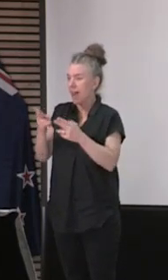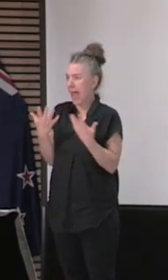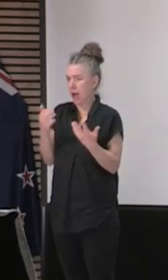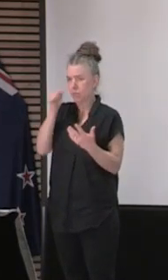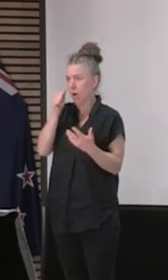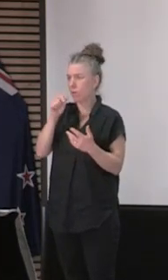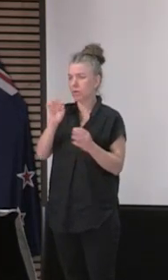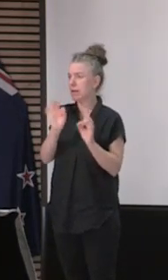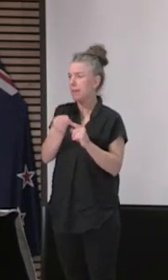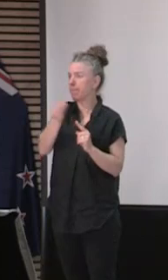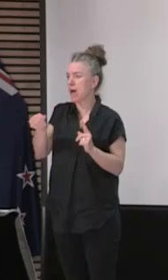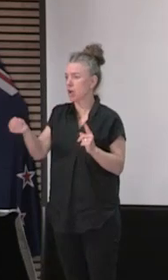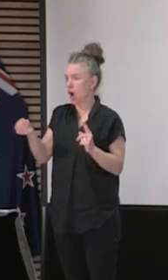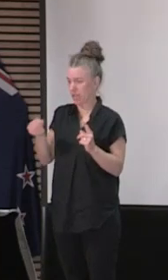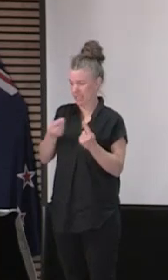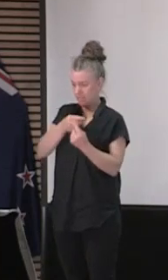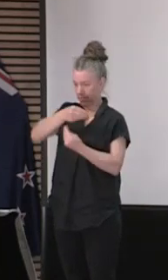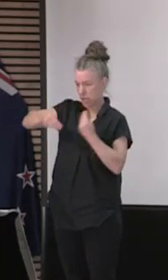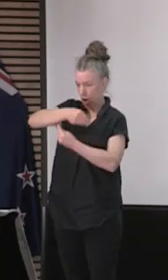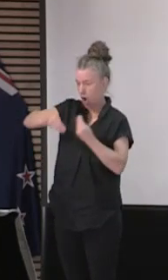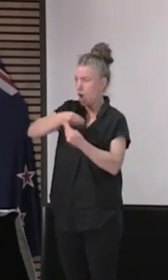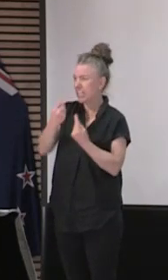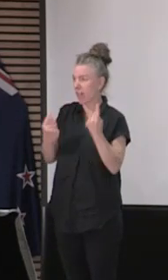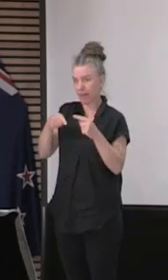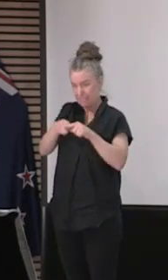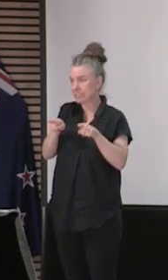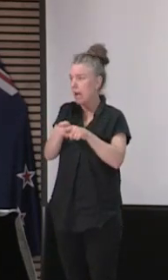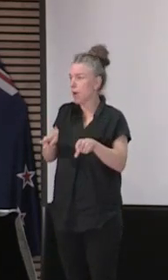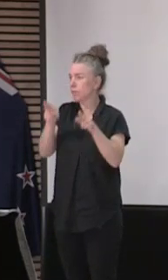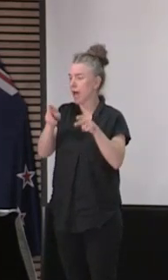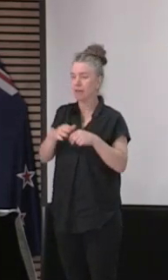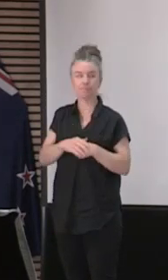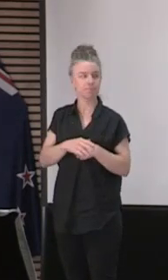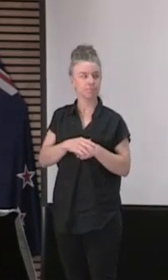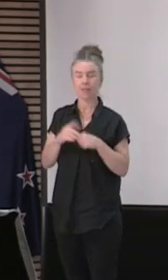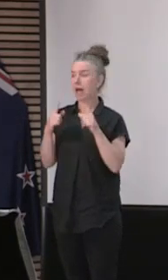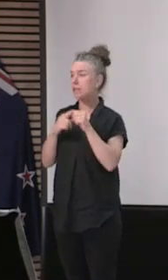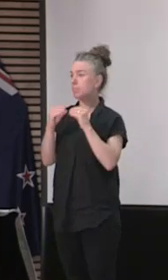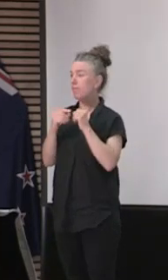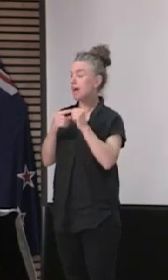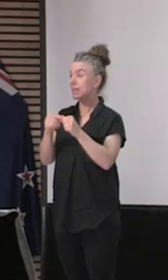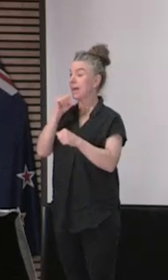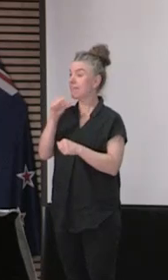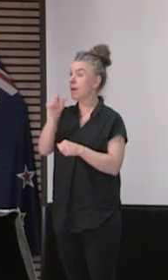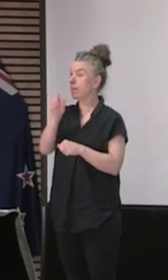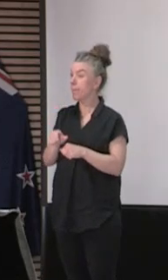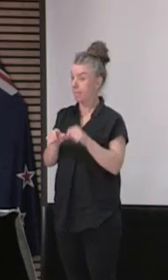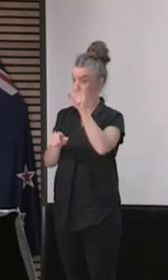not going to pass thaton in quarantine. Whatassurances can you give peoplethat they're not going to getCOVID-19 in there?